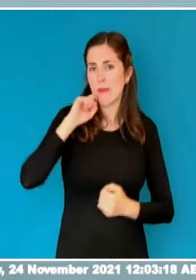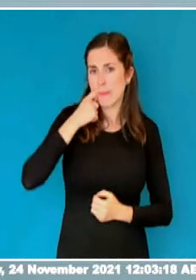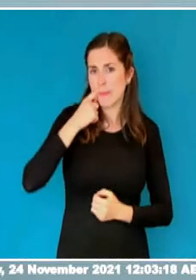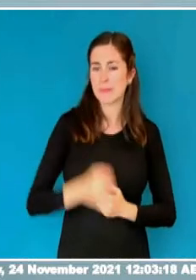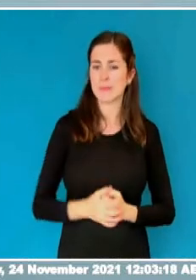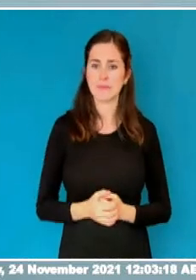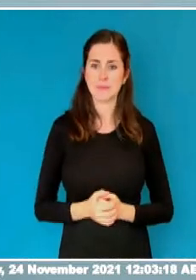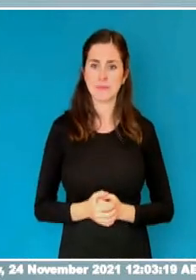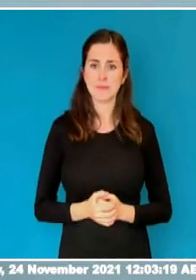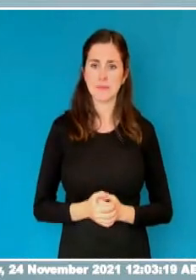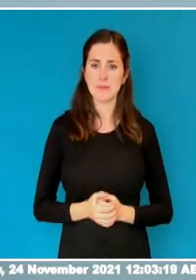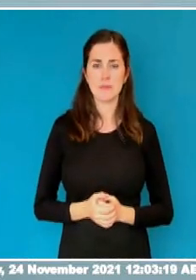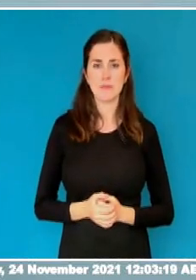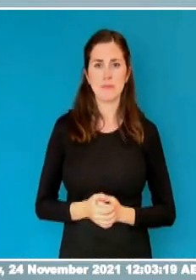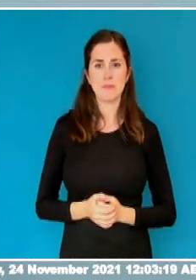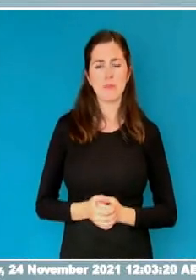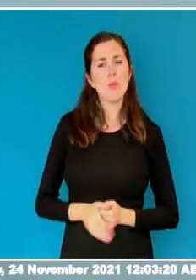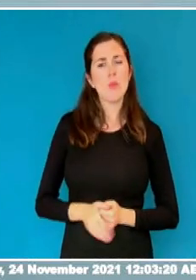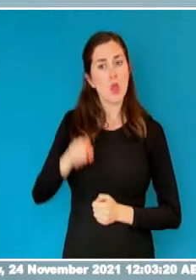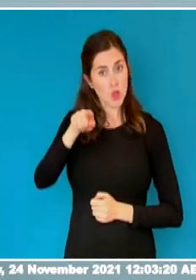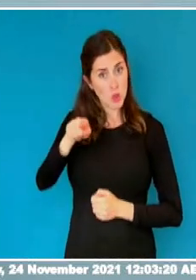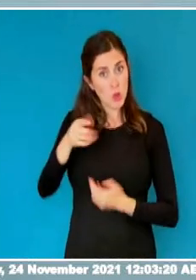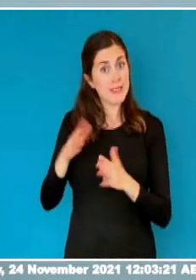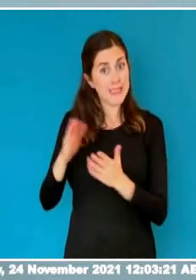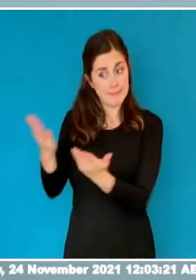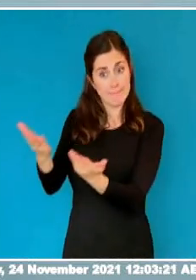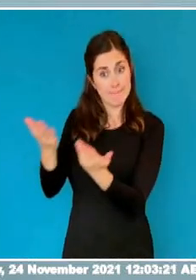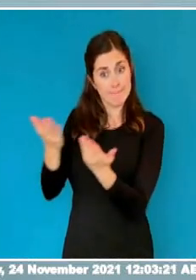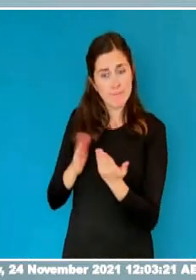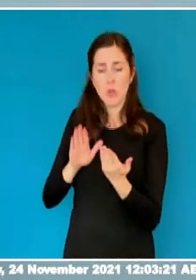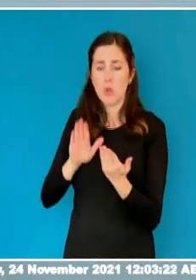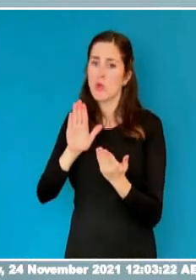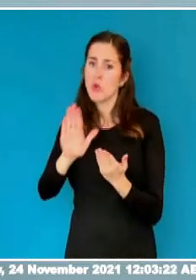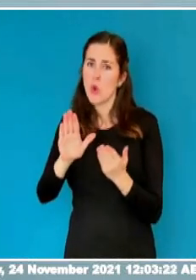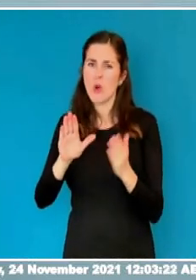You've provided to the Royal Commission a copy of your Department's policy